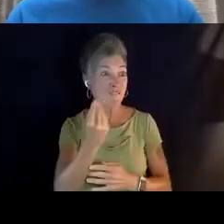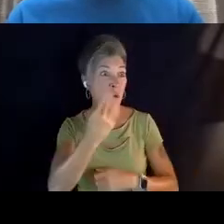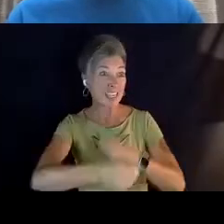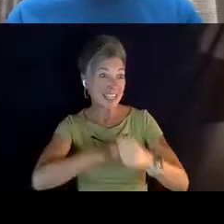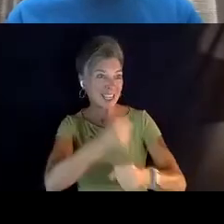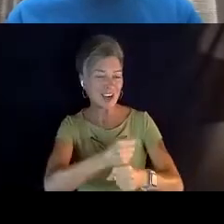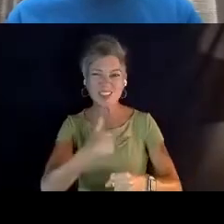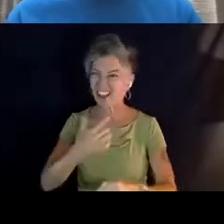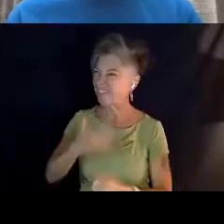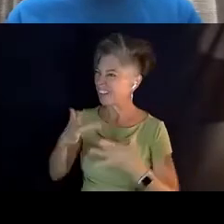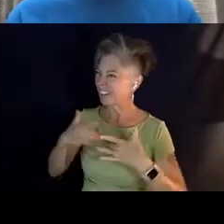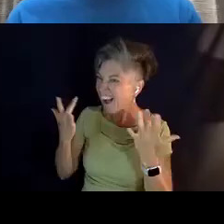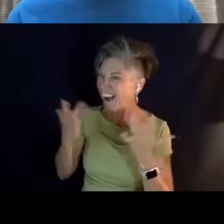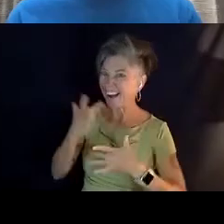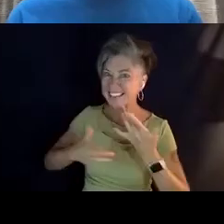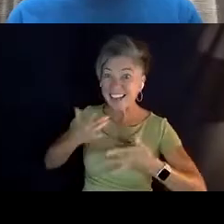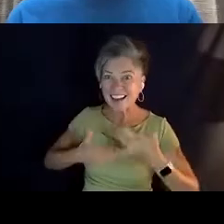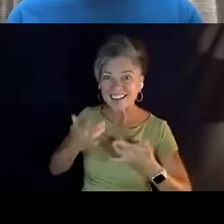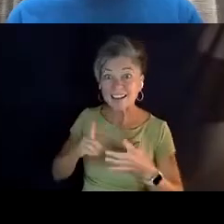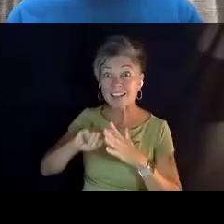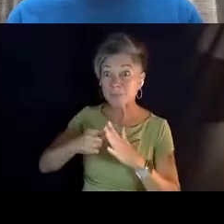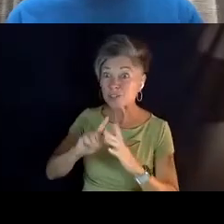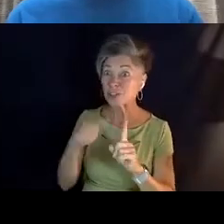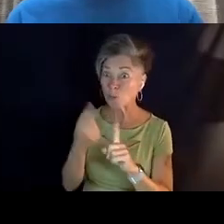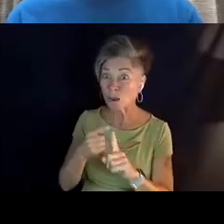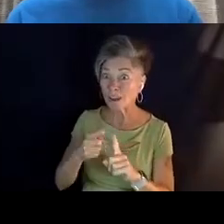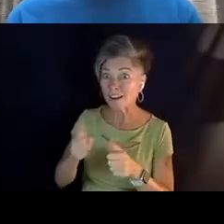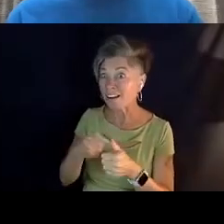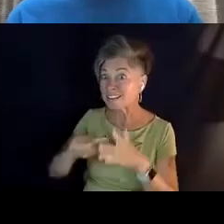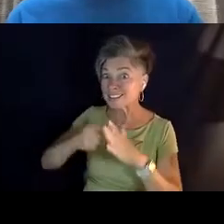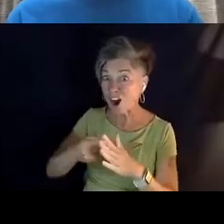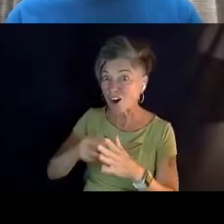especially when we get moving on feminizing hormone therapy